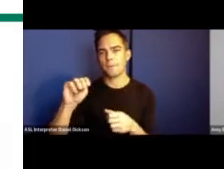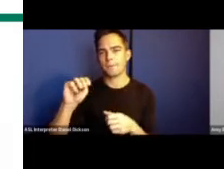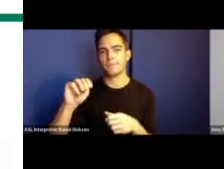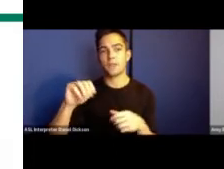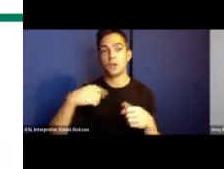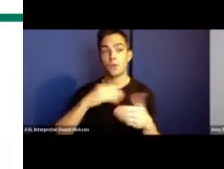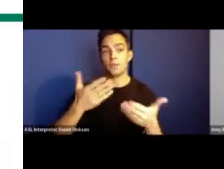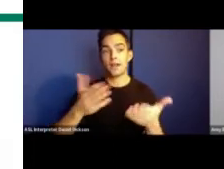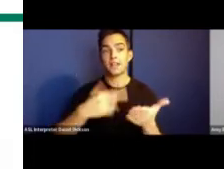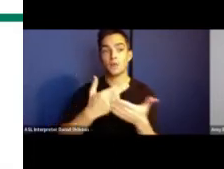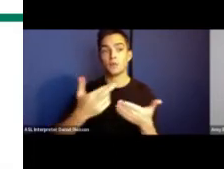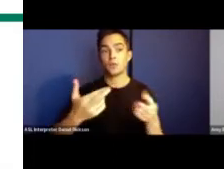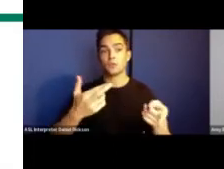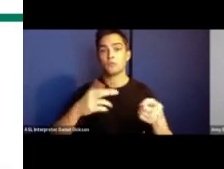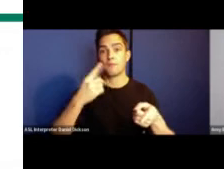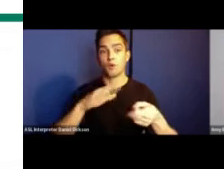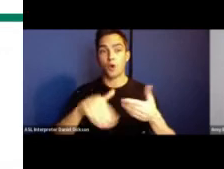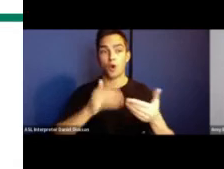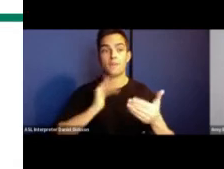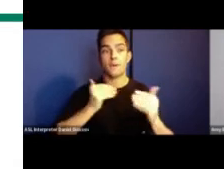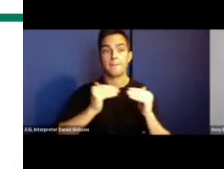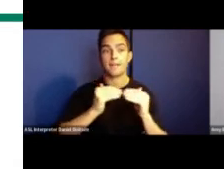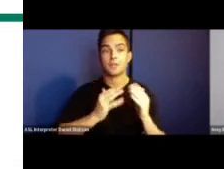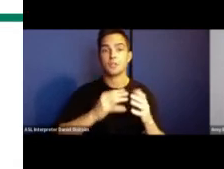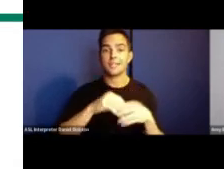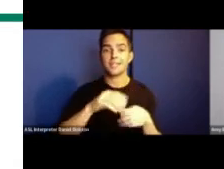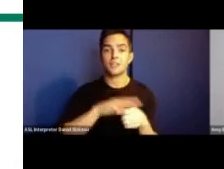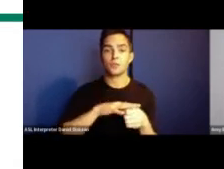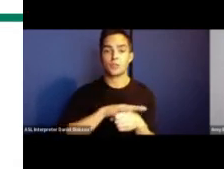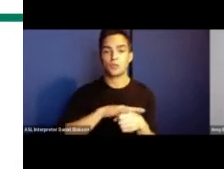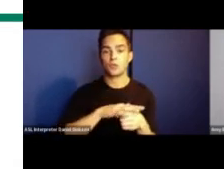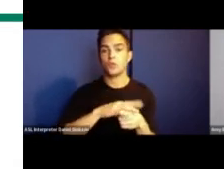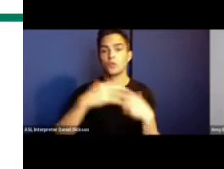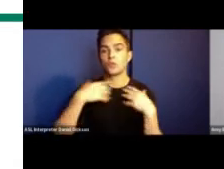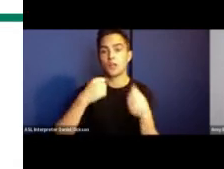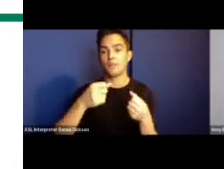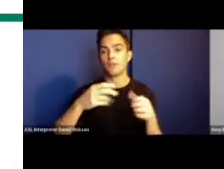resource to all of our peers within our regional recovery hubs, or our recovery community